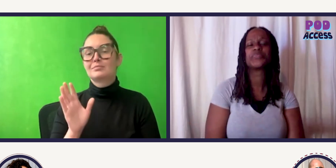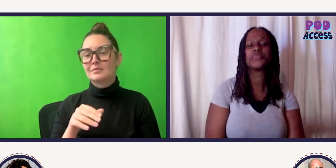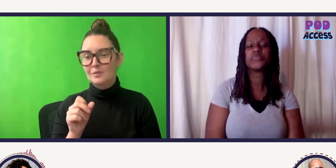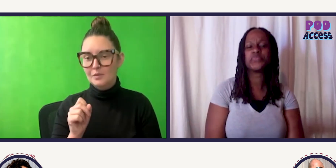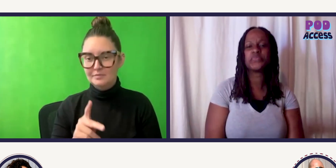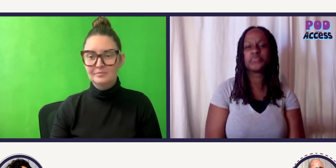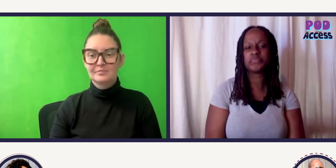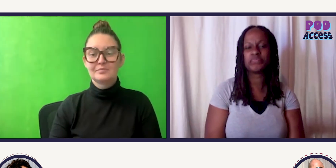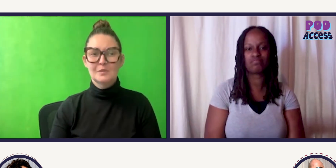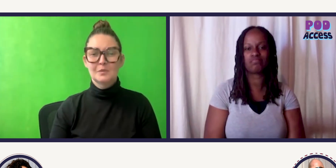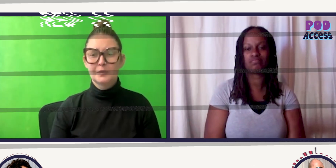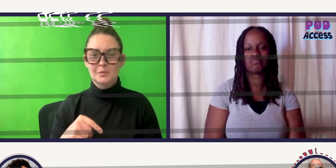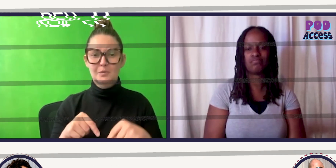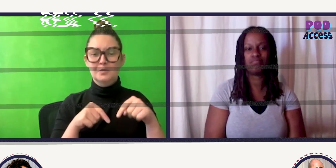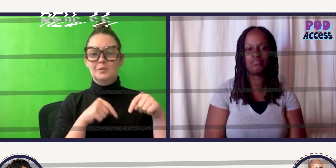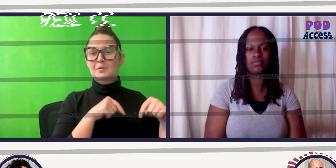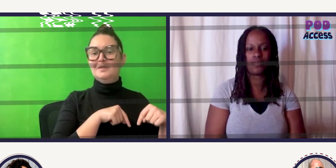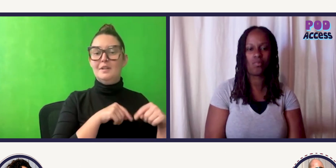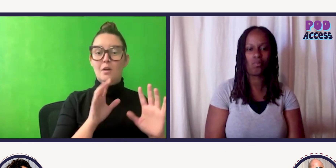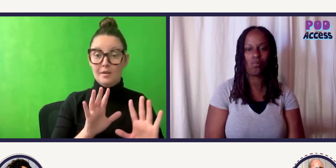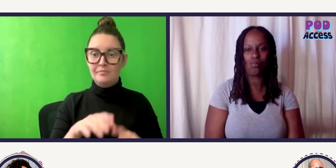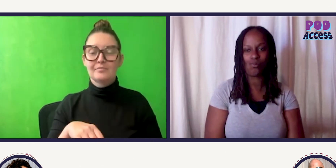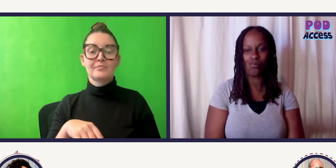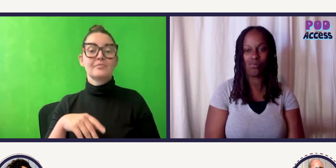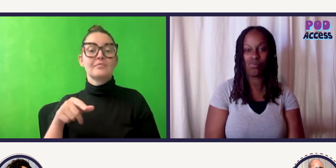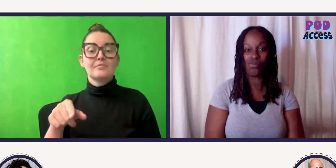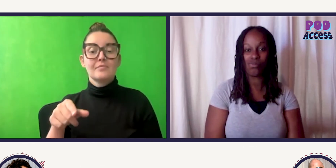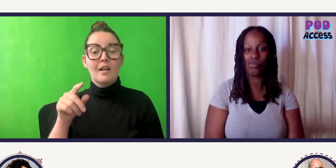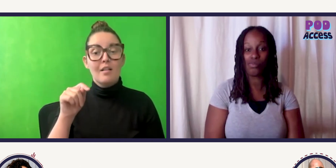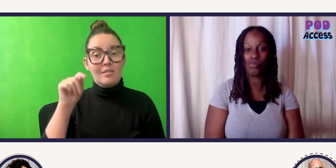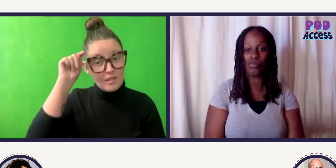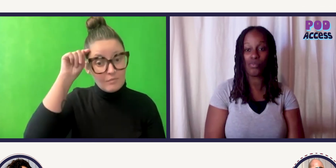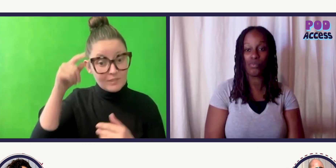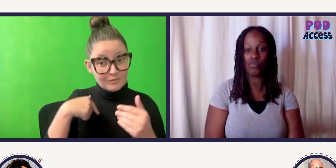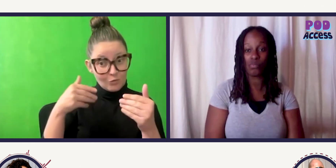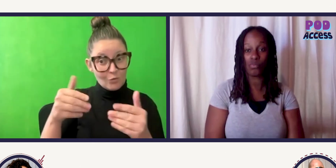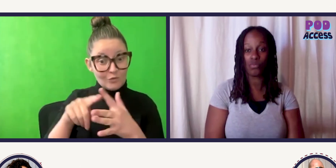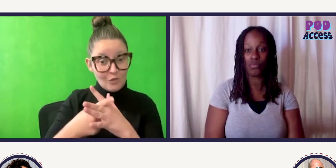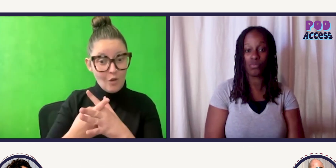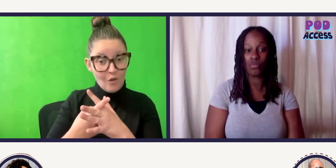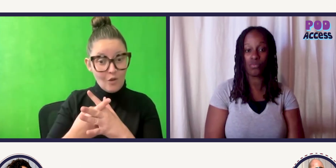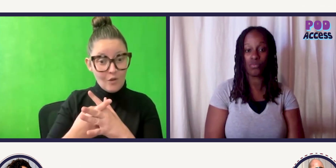[pfft] Okay. [squeal of rewinding tape] Okay, Thomas. Should I start? Are you reordering on your side?